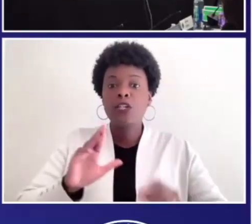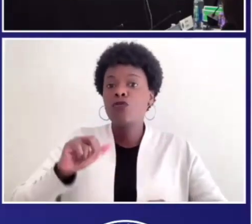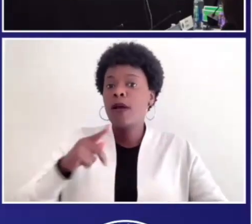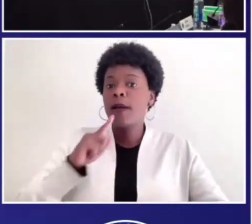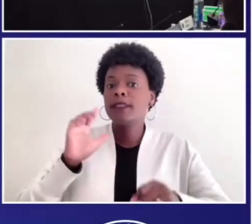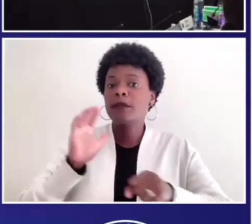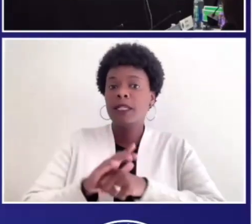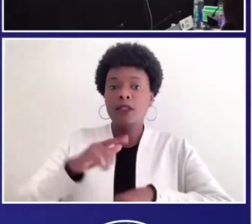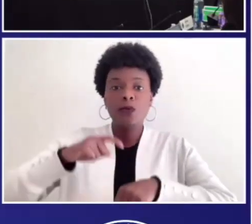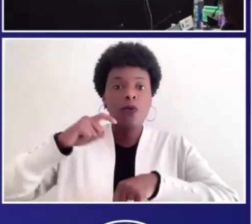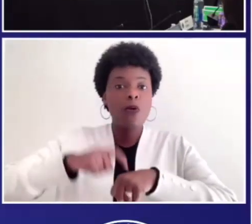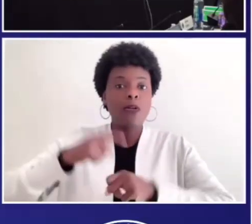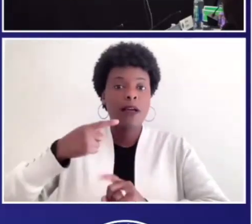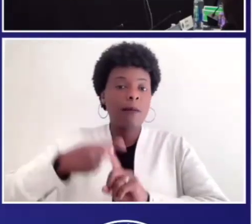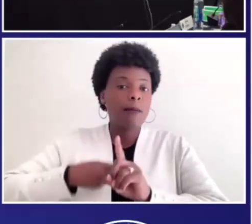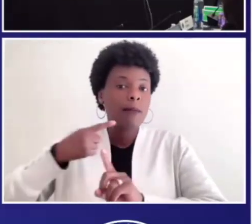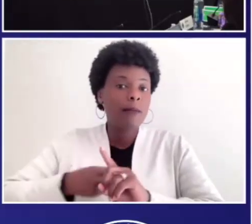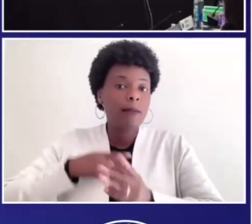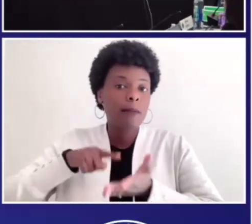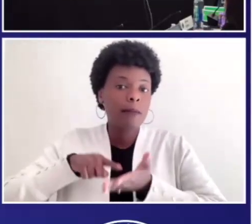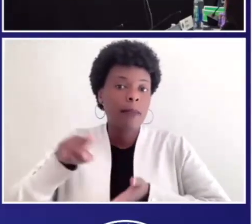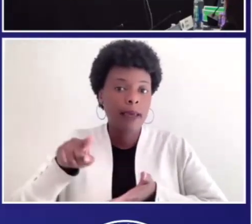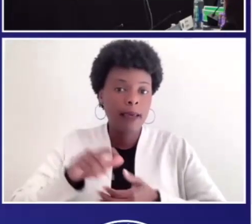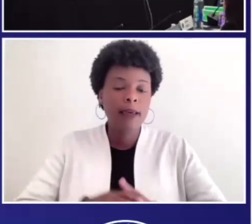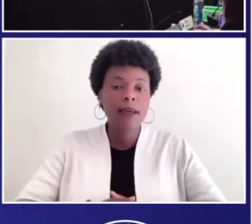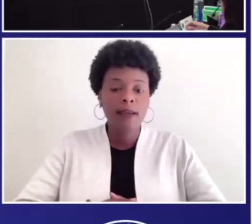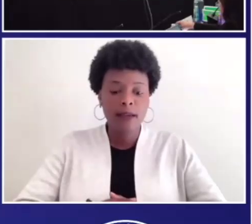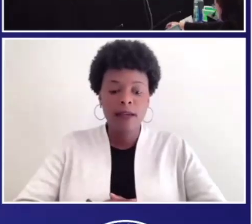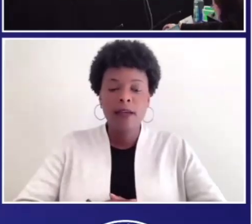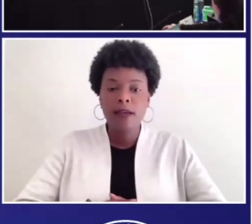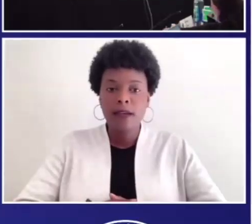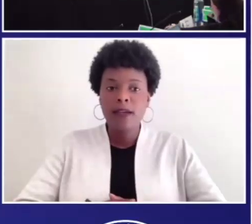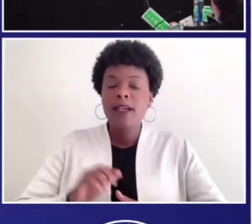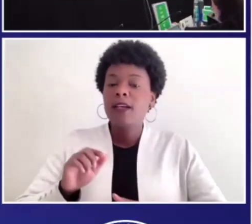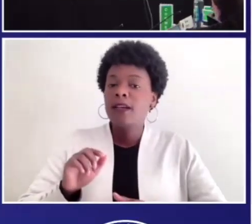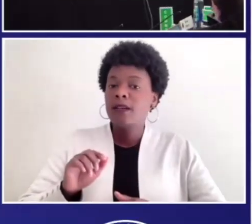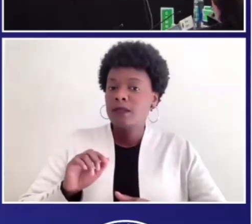payments. And it is a 120-month requirement